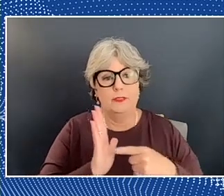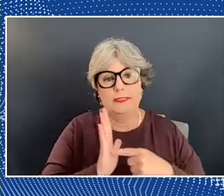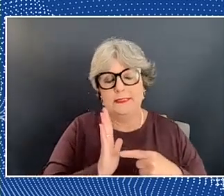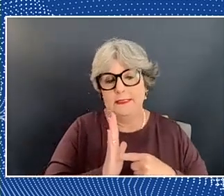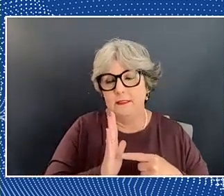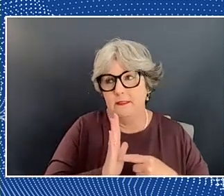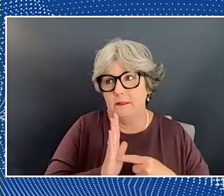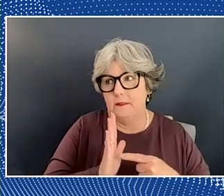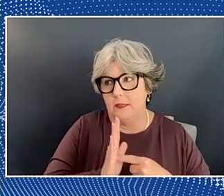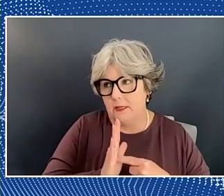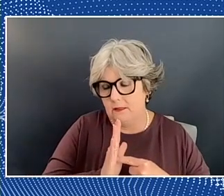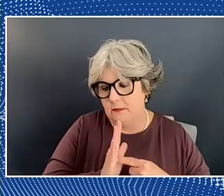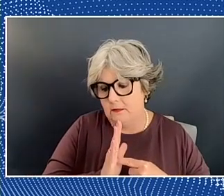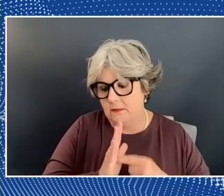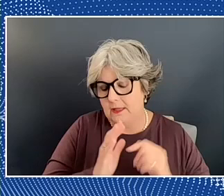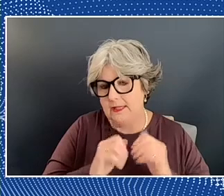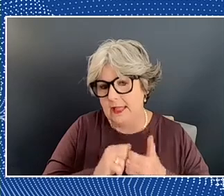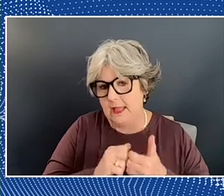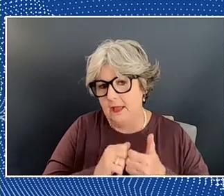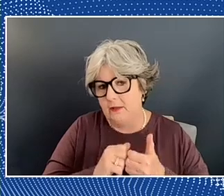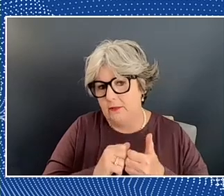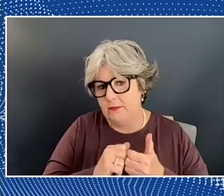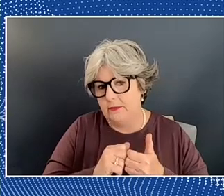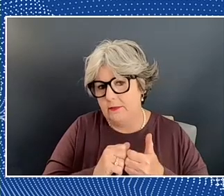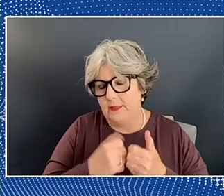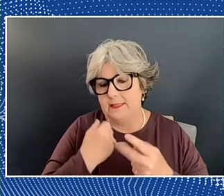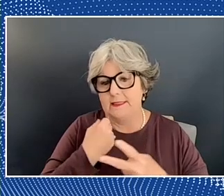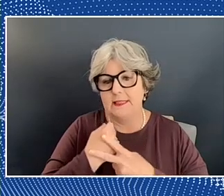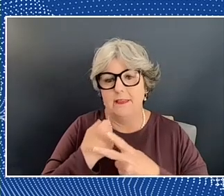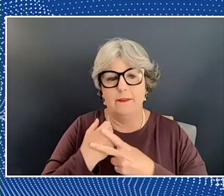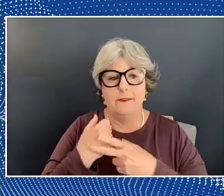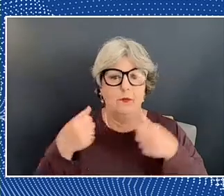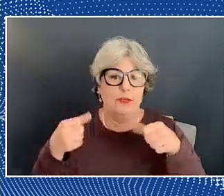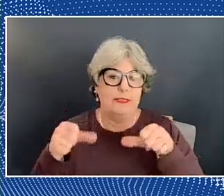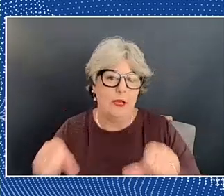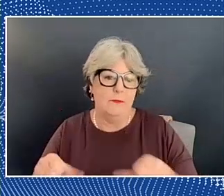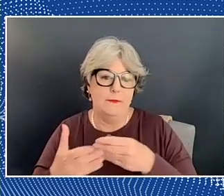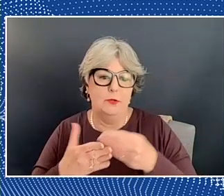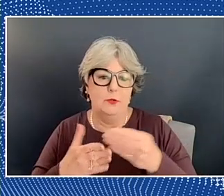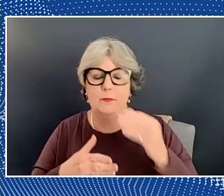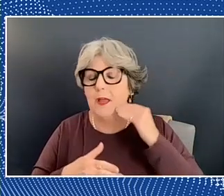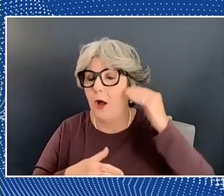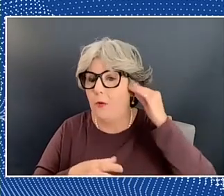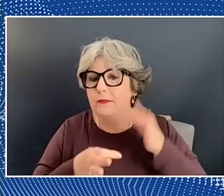And how that impairs saving for a down payment. The delays result in an endless